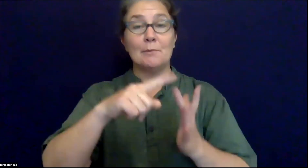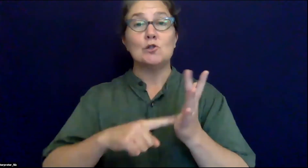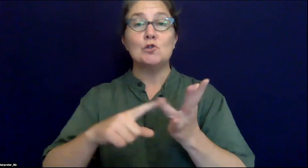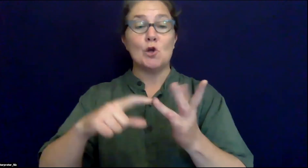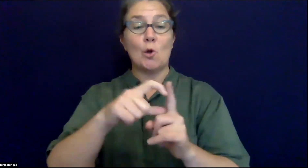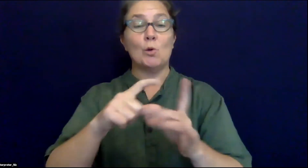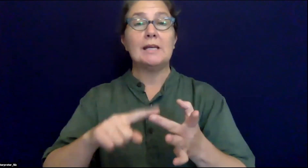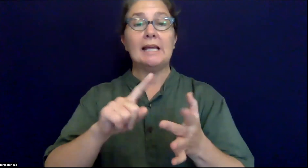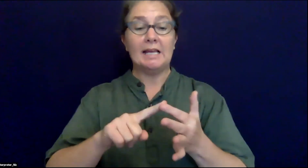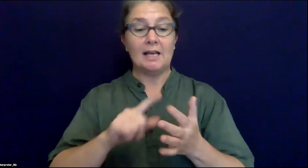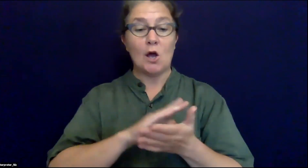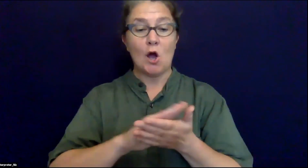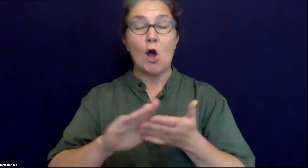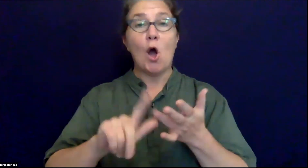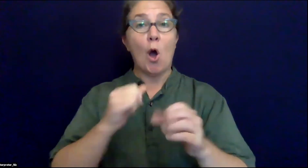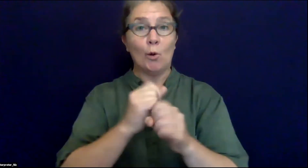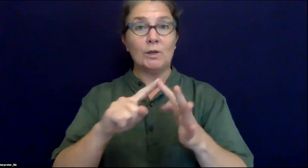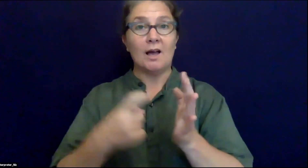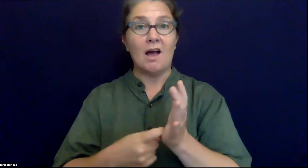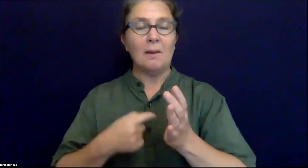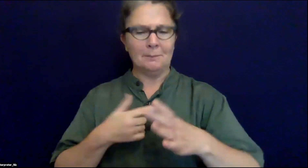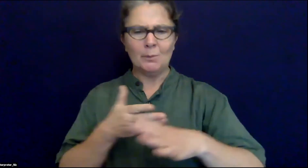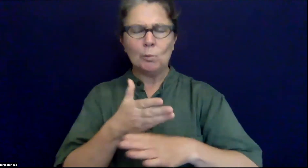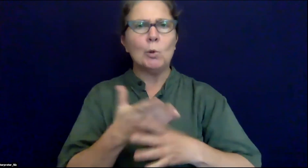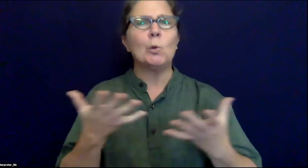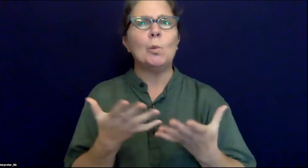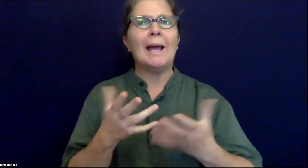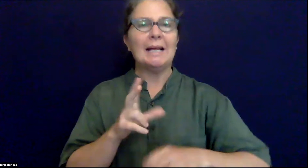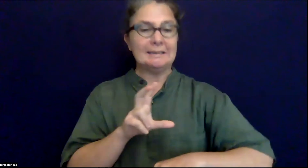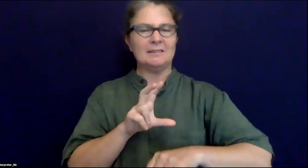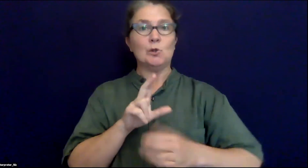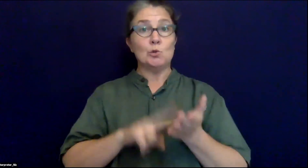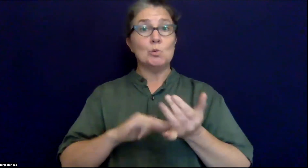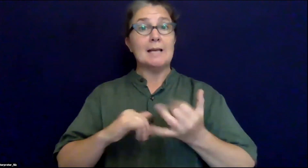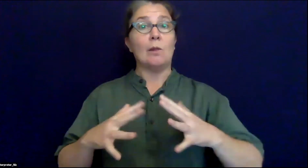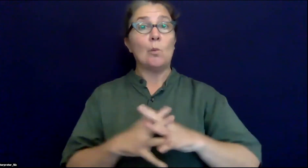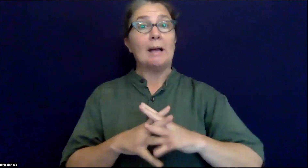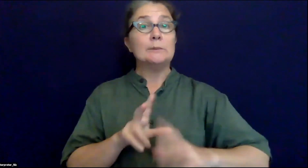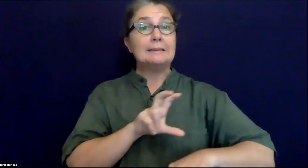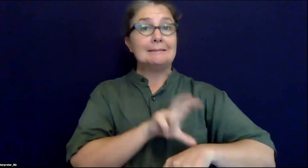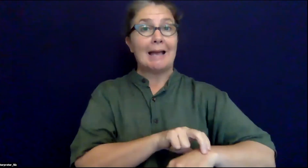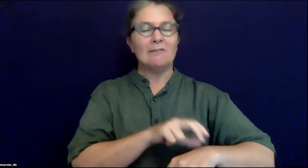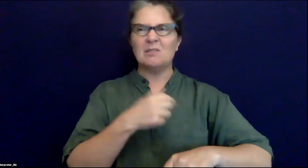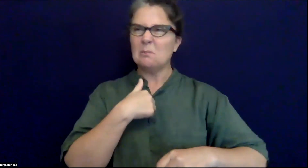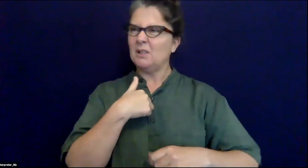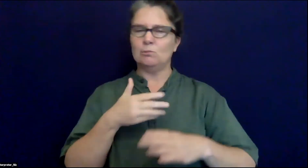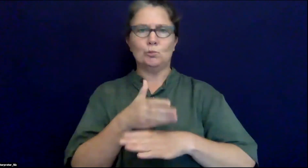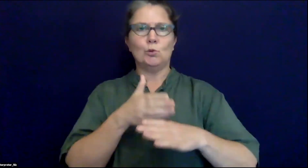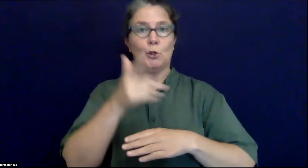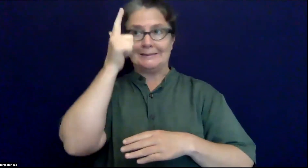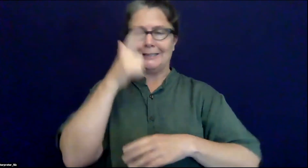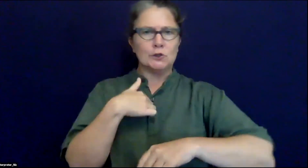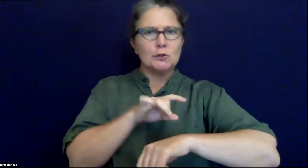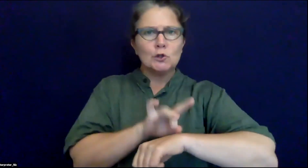work for TAFE New South Wales. And I'm one of the teacher consultants here at TAFE New South Wales,